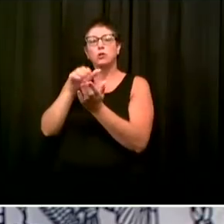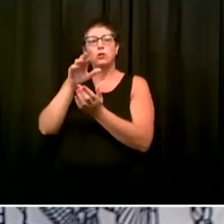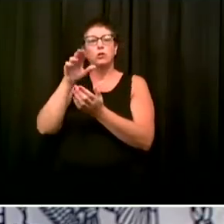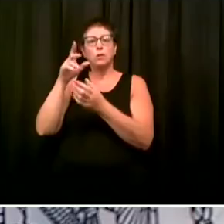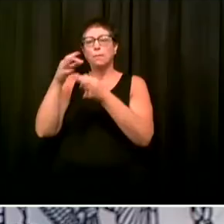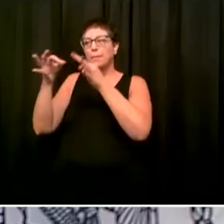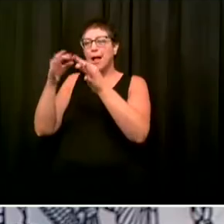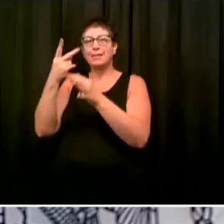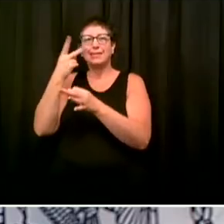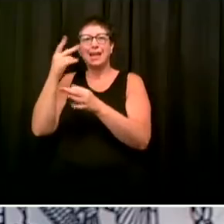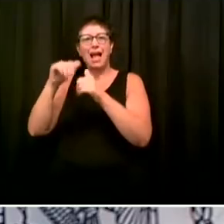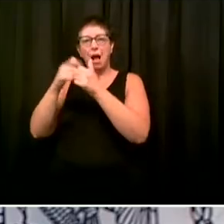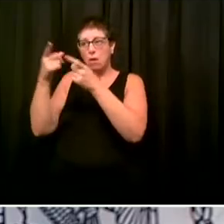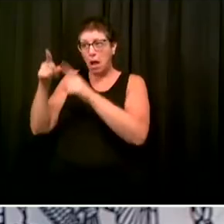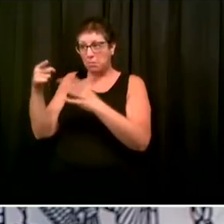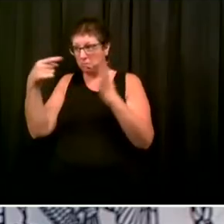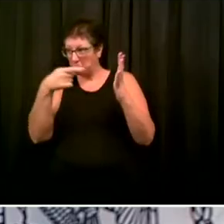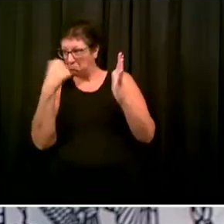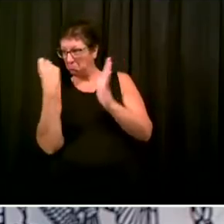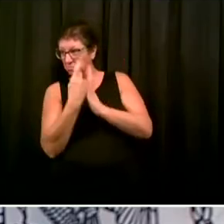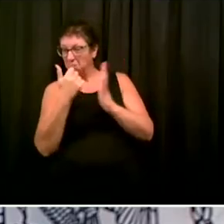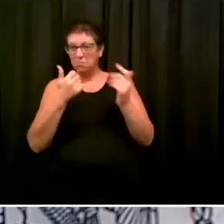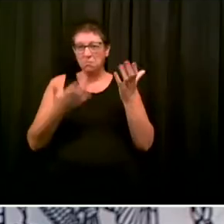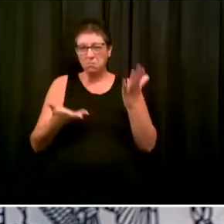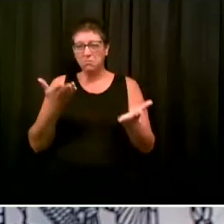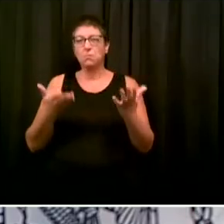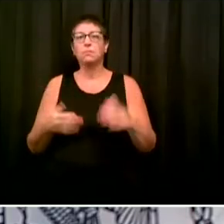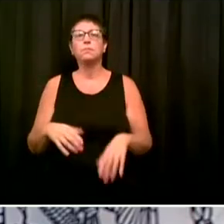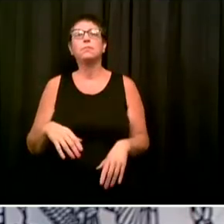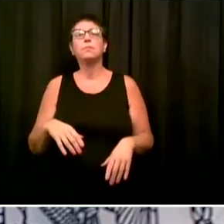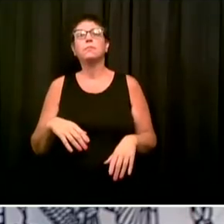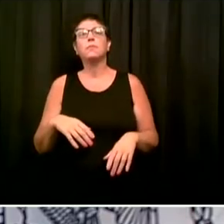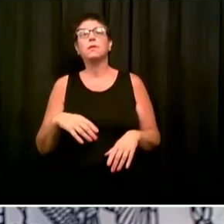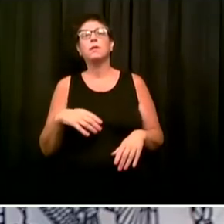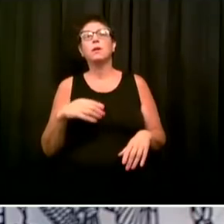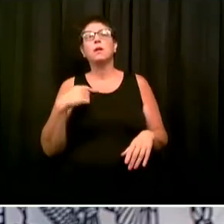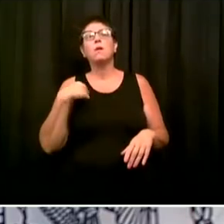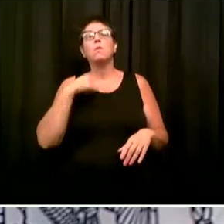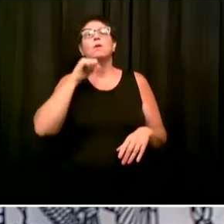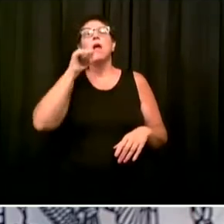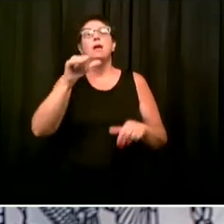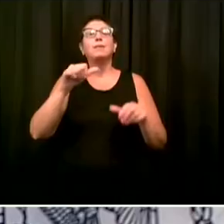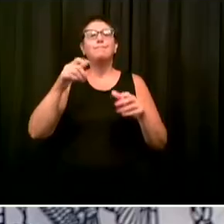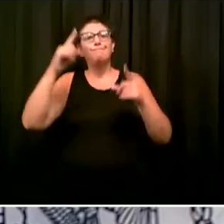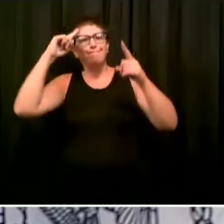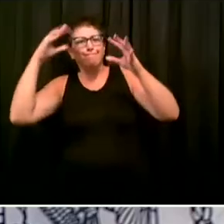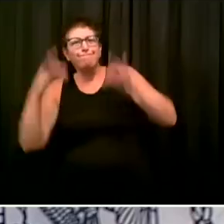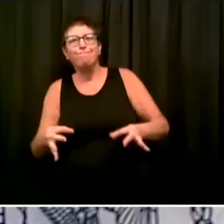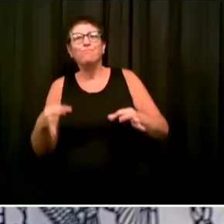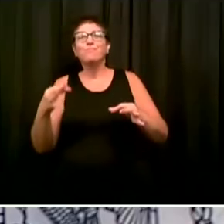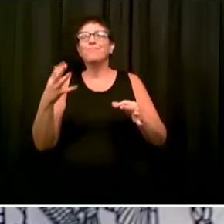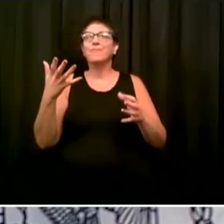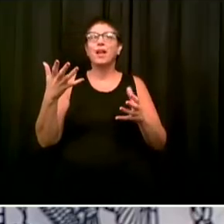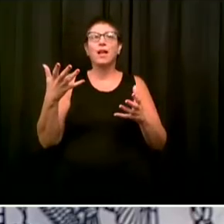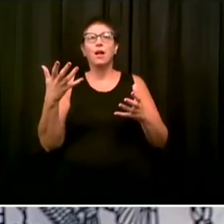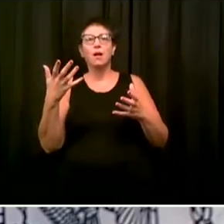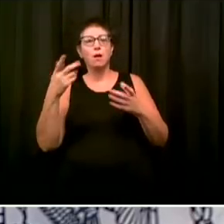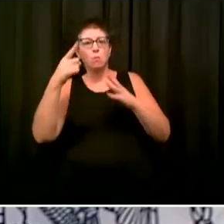WL ILTAK LAOUBT EUROPE RIGHT